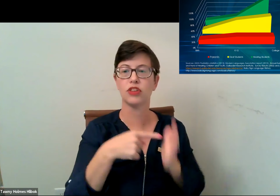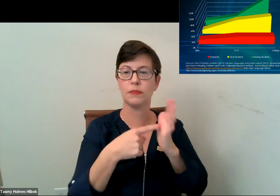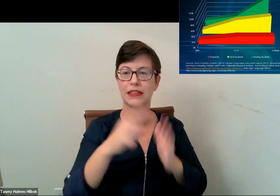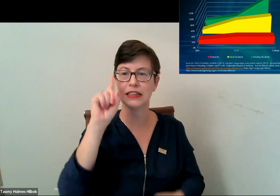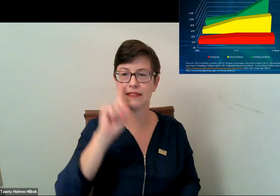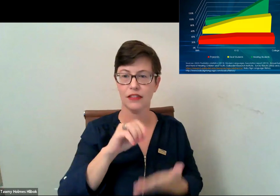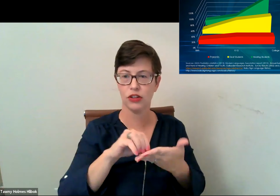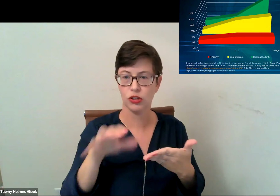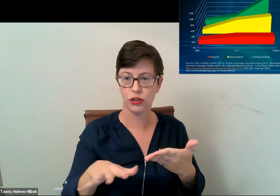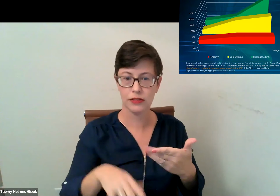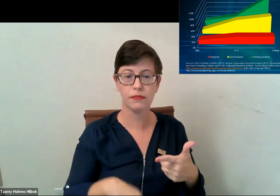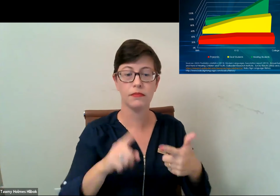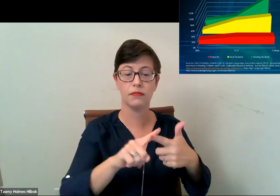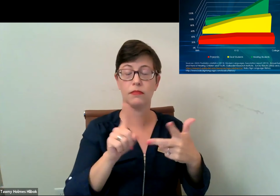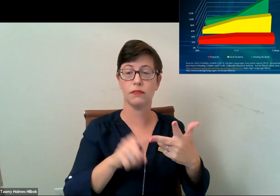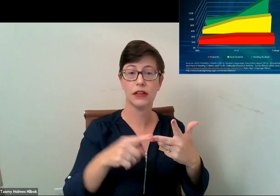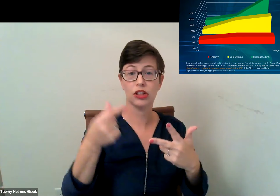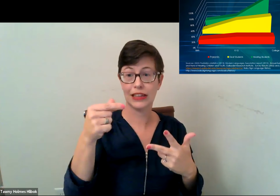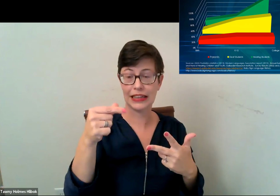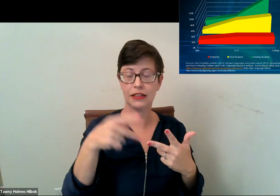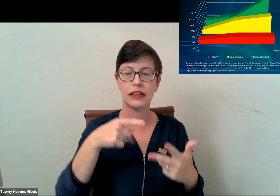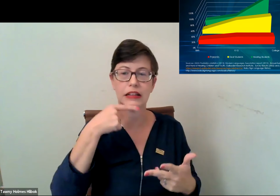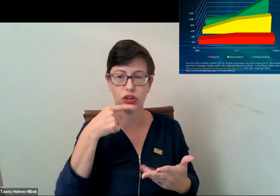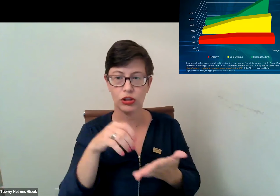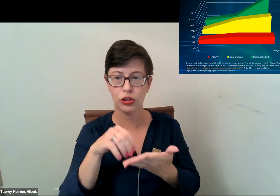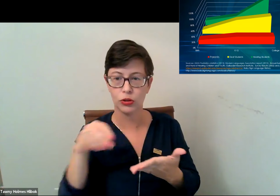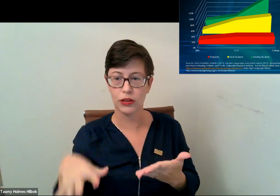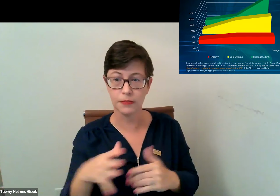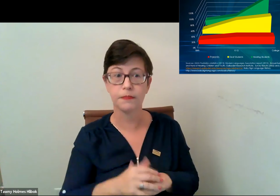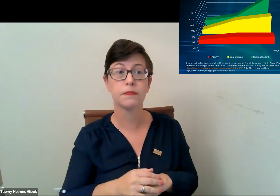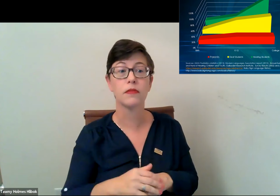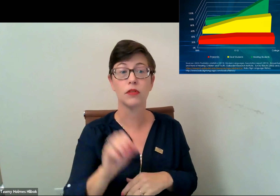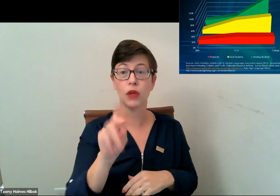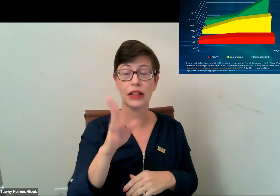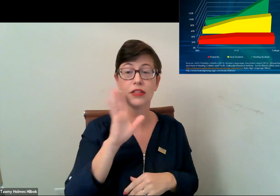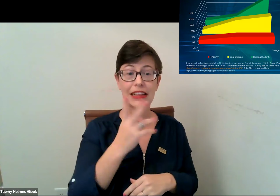The yellow group signifies deaf students and the Green Group represents hearing students.